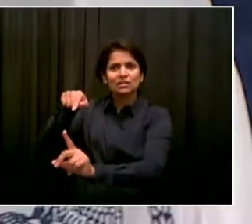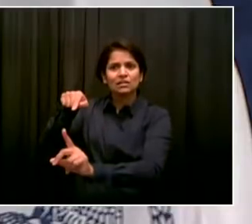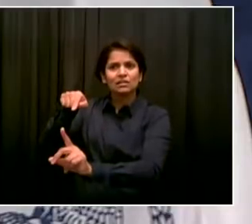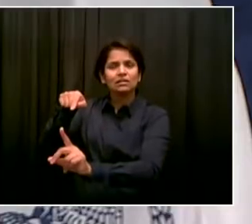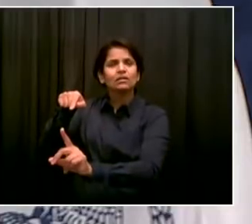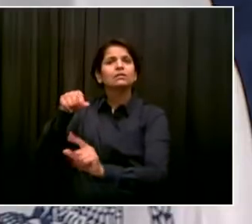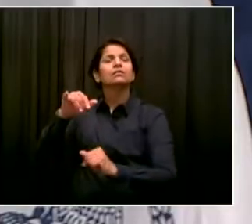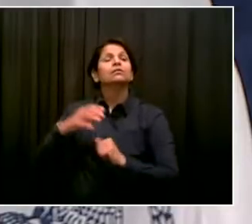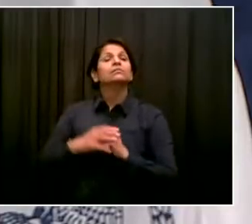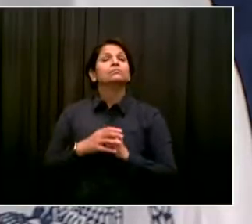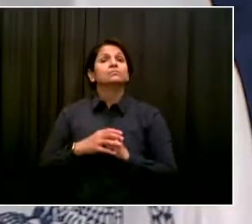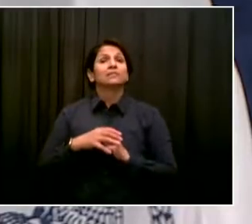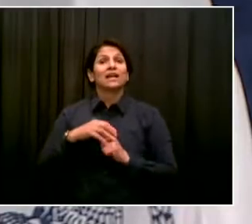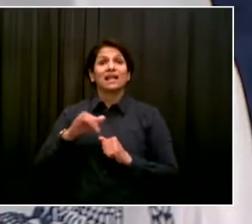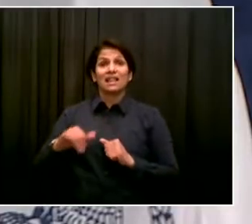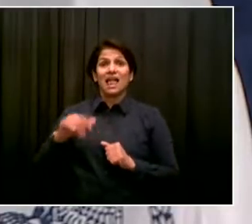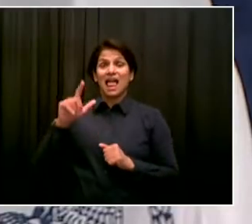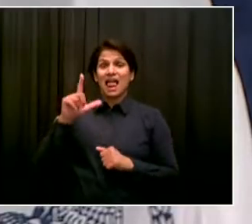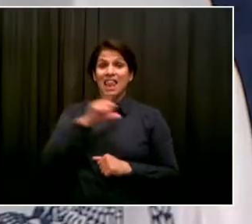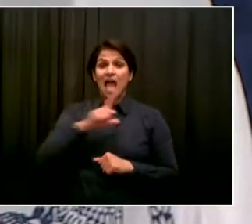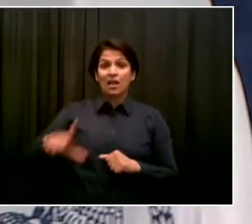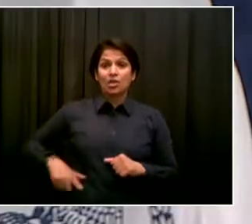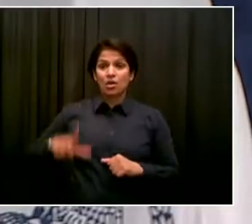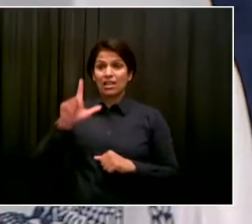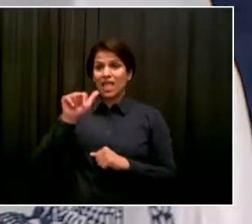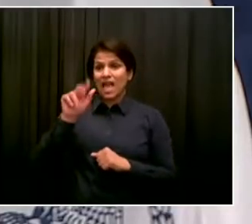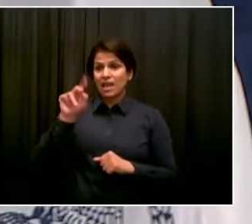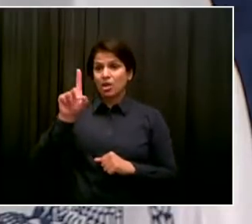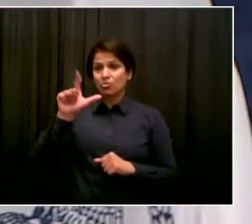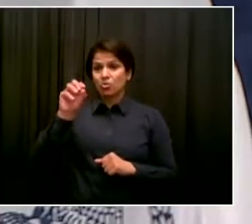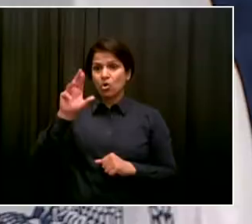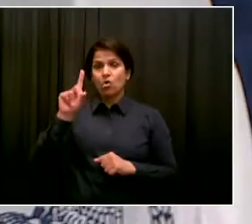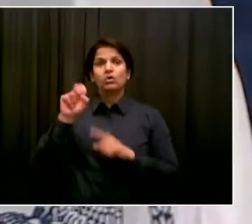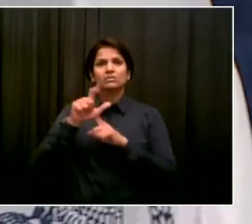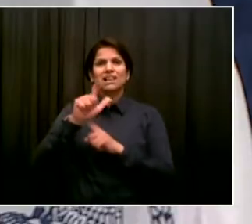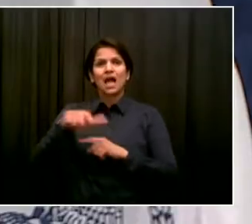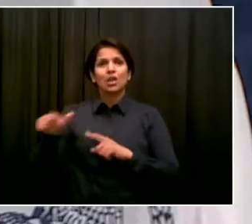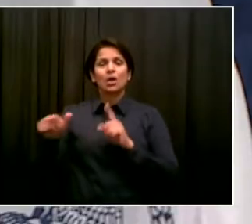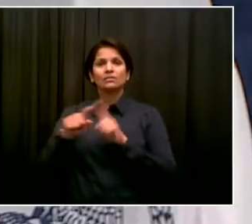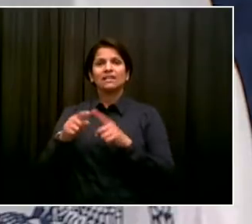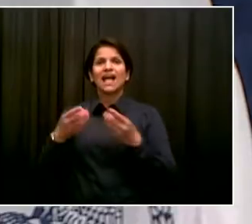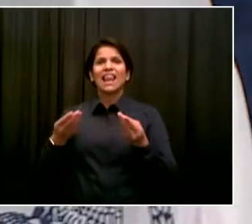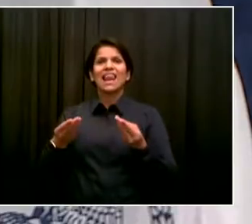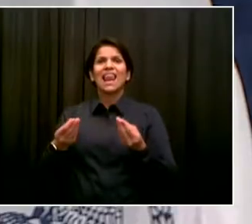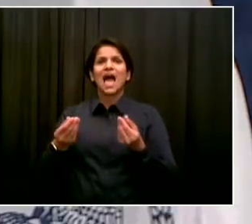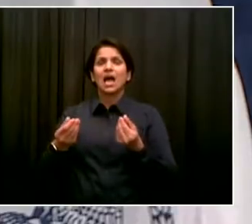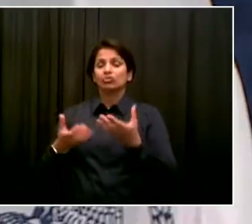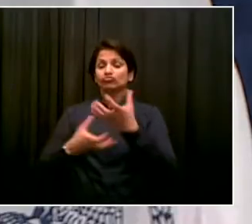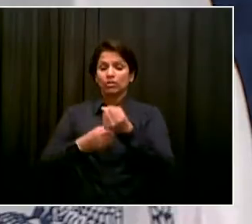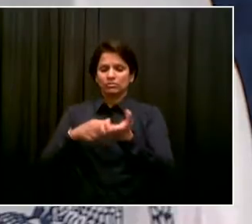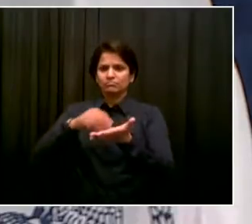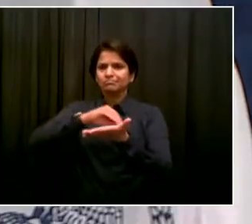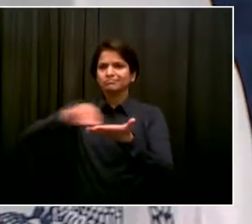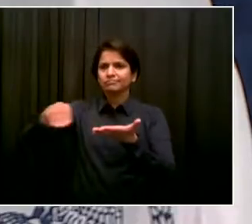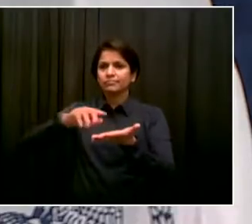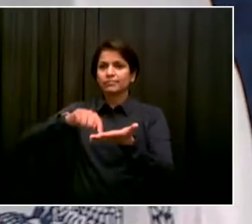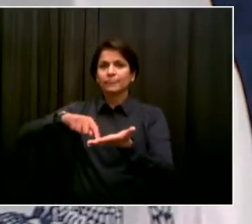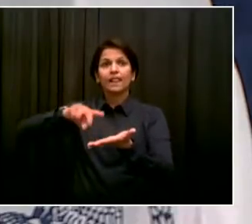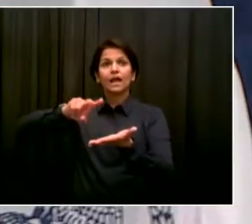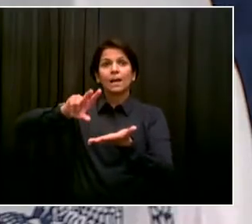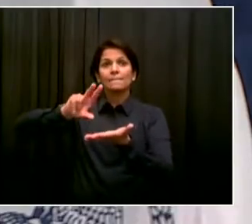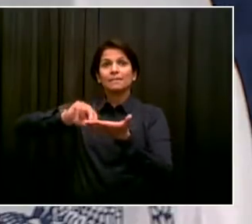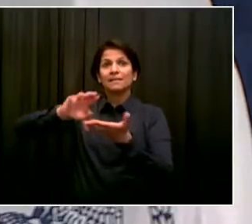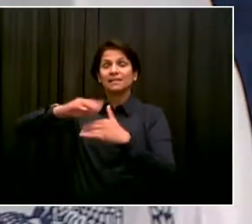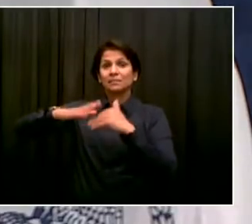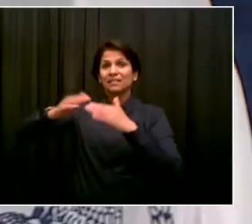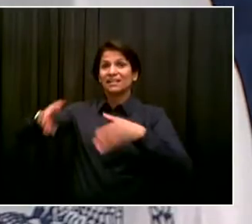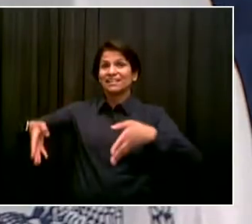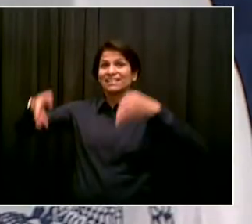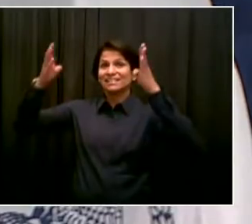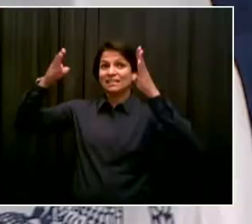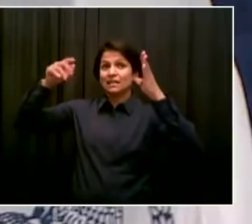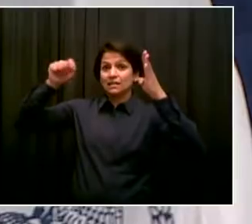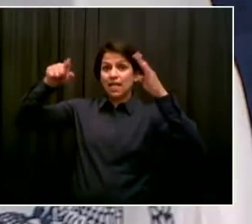DEAL MEMBERS OF